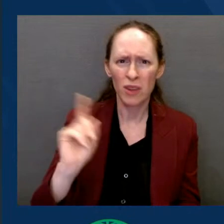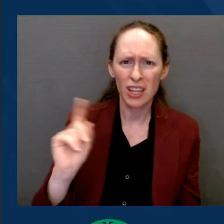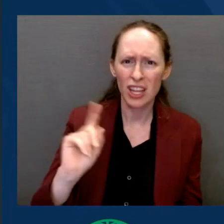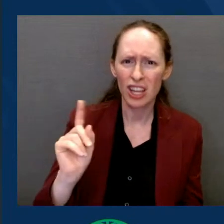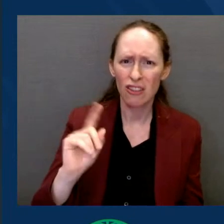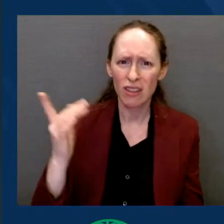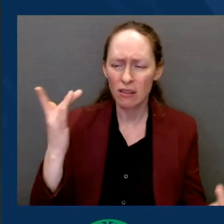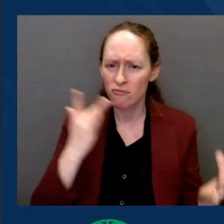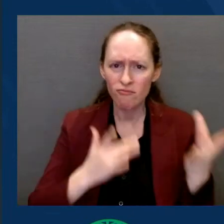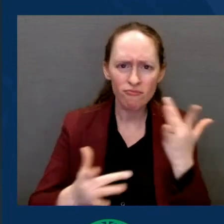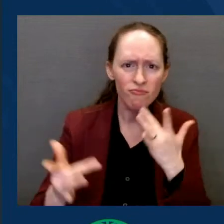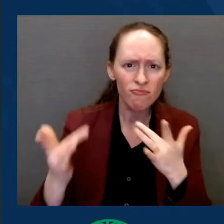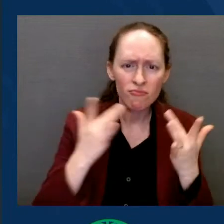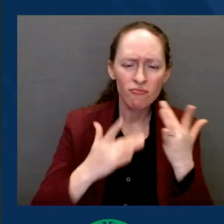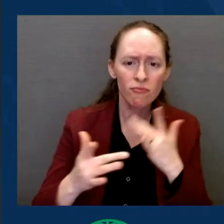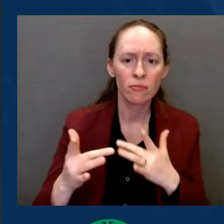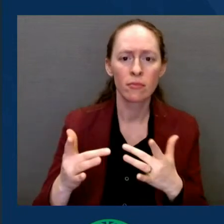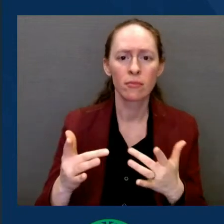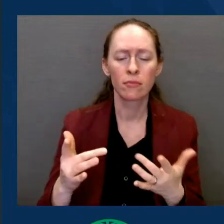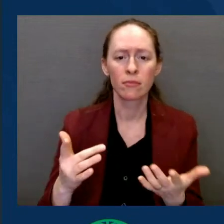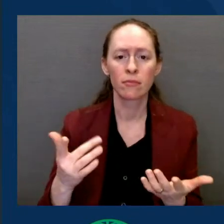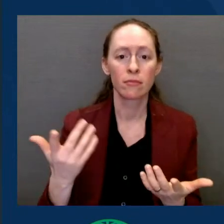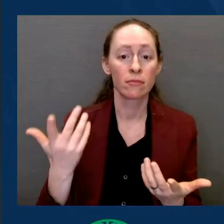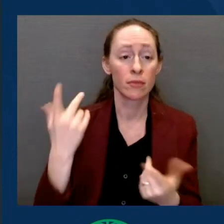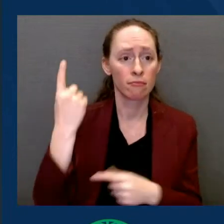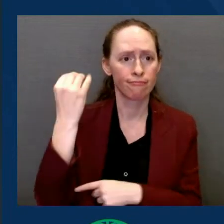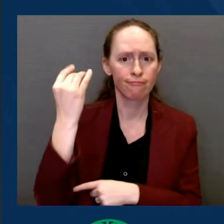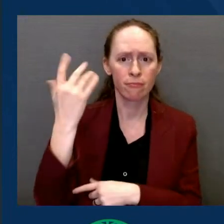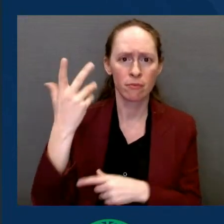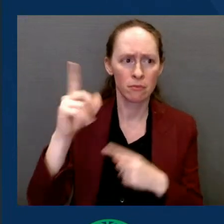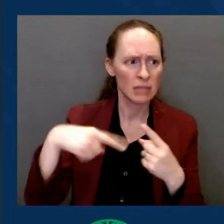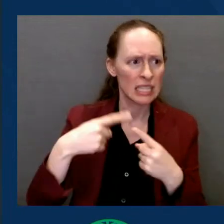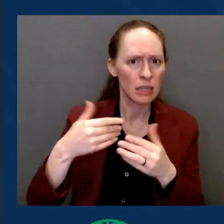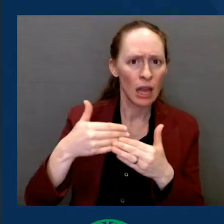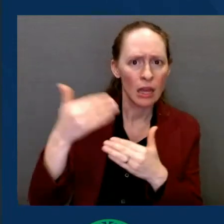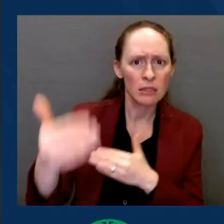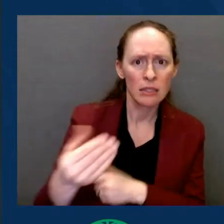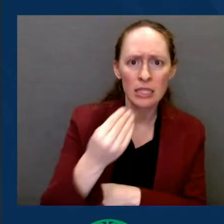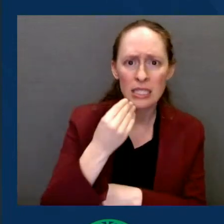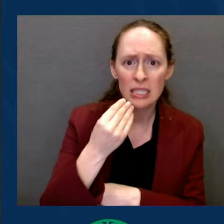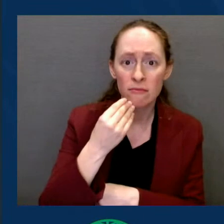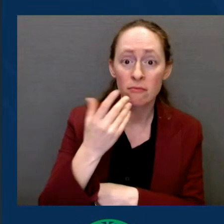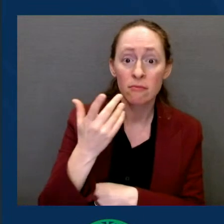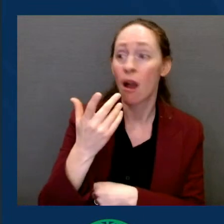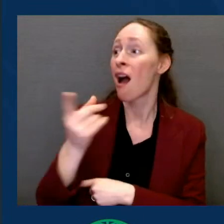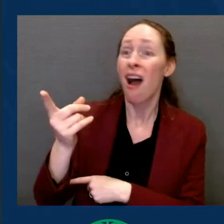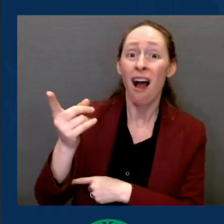and the number increased to 140 million people facing acute food insecurity in Africa.